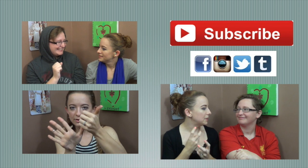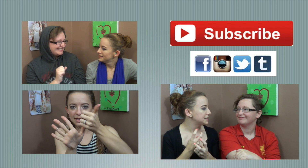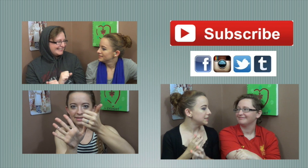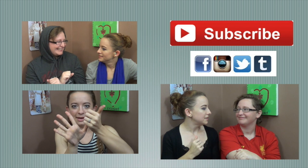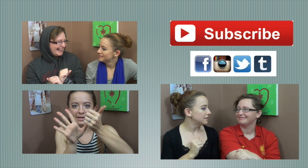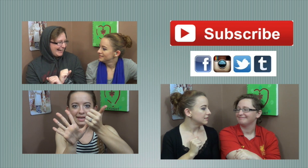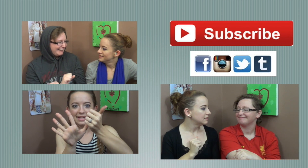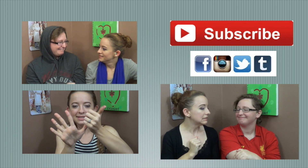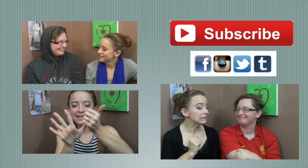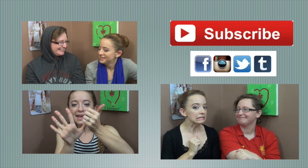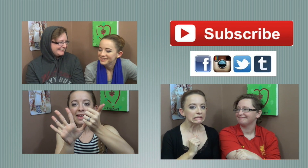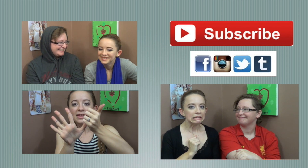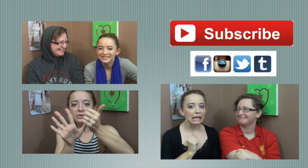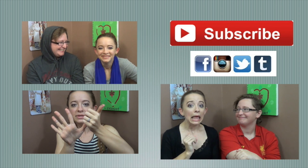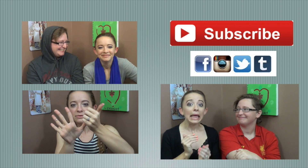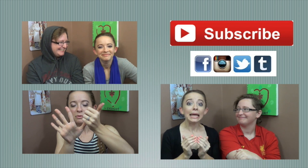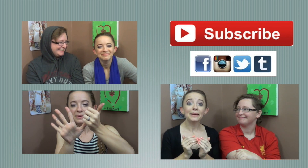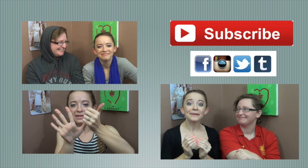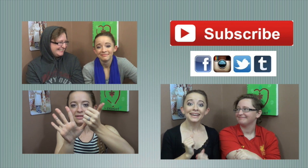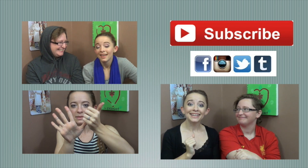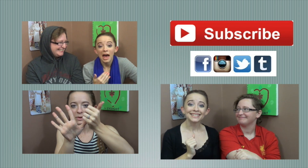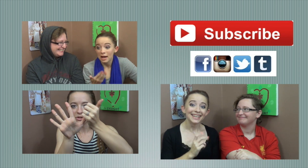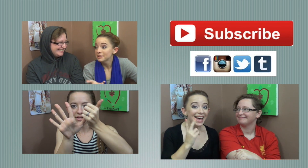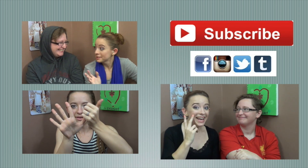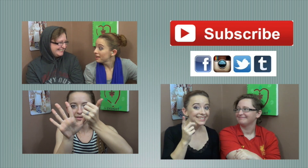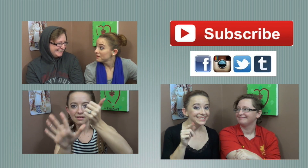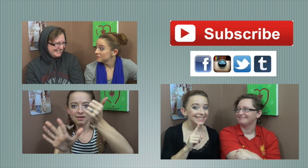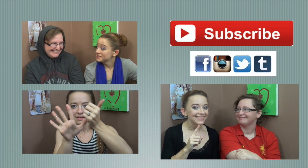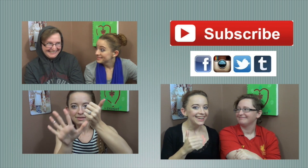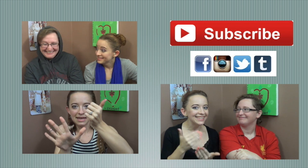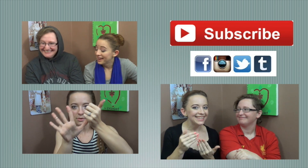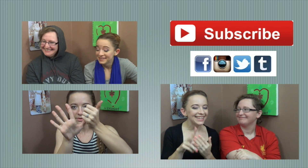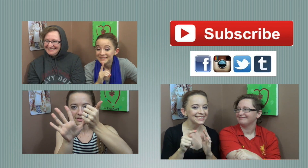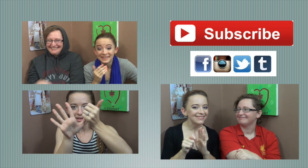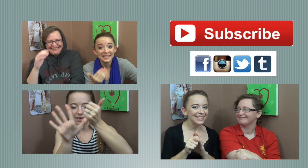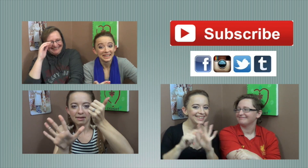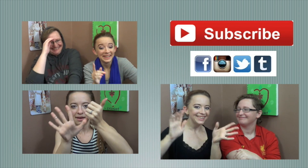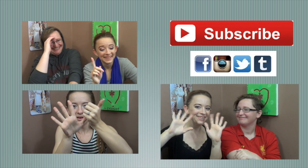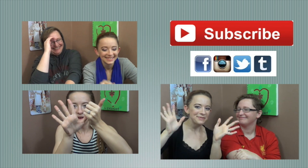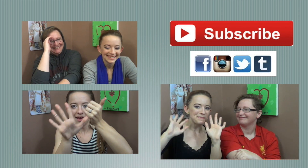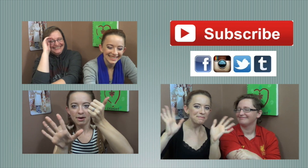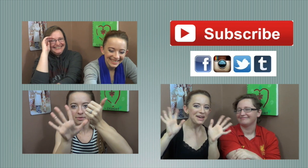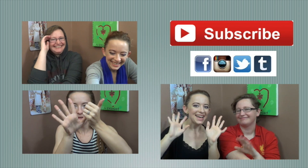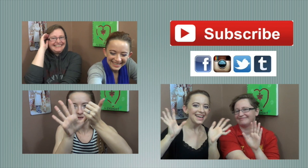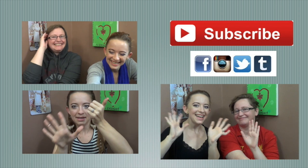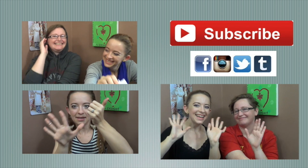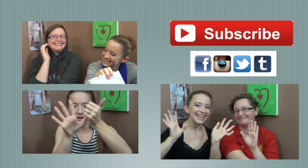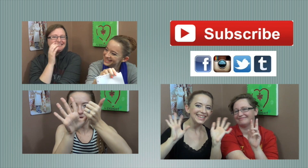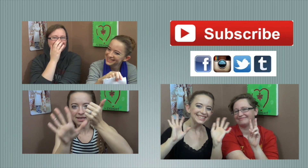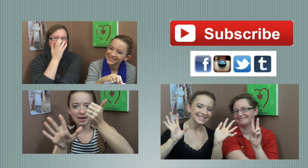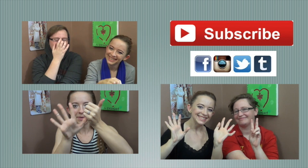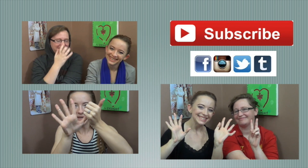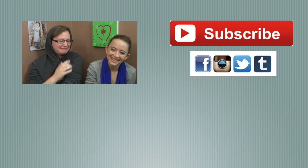salmanella poisoning. Anyways I'll see you in the next video! Bye!!